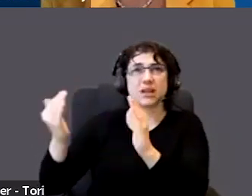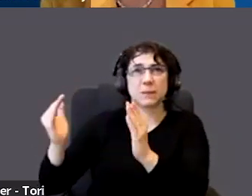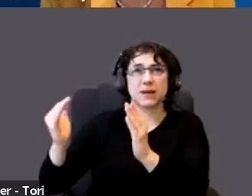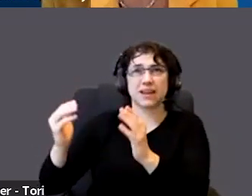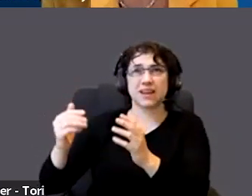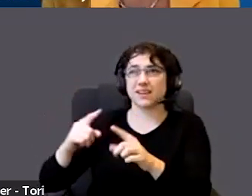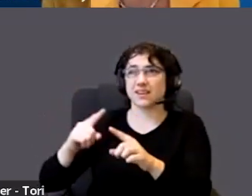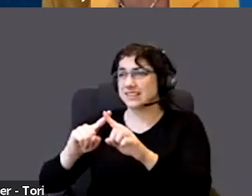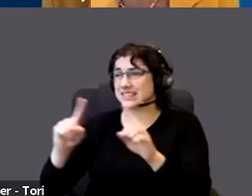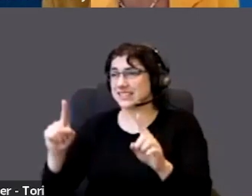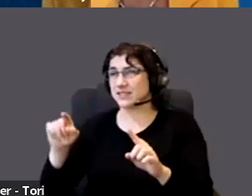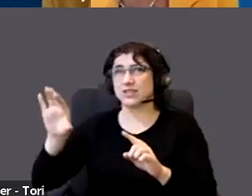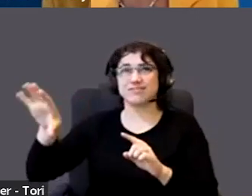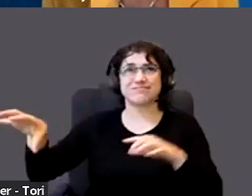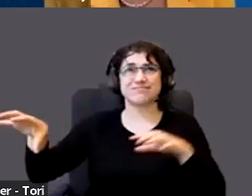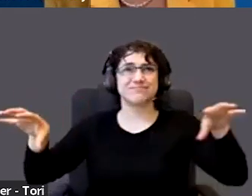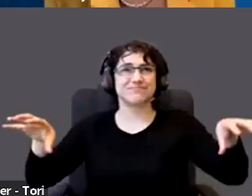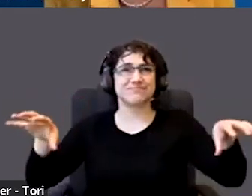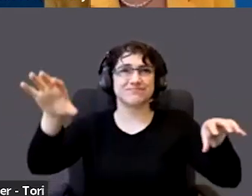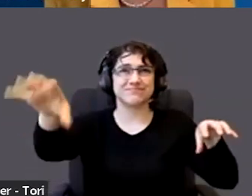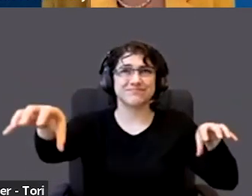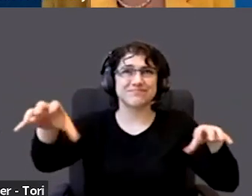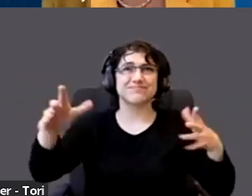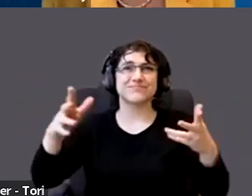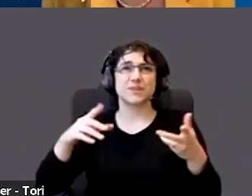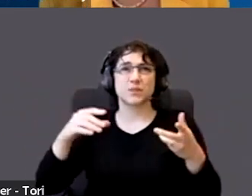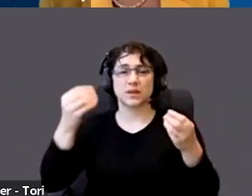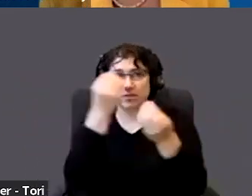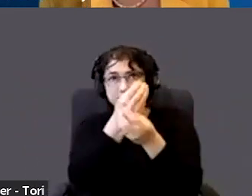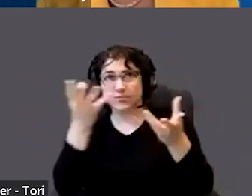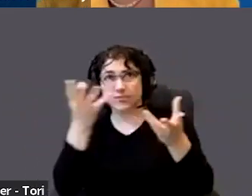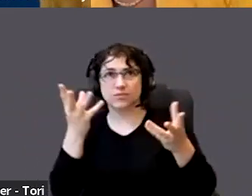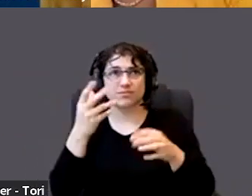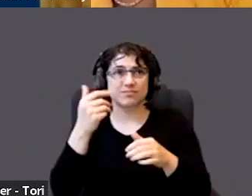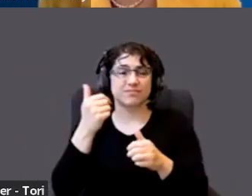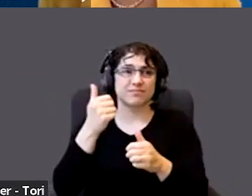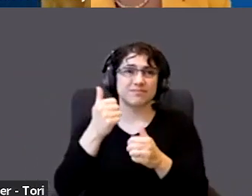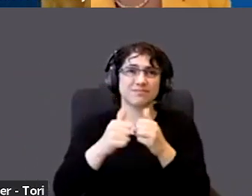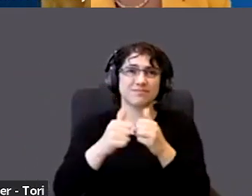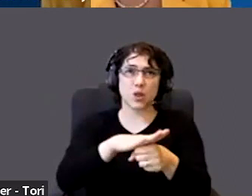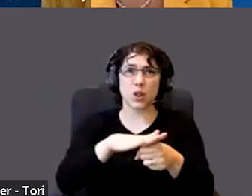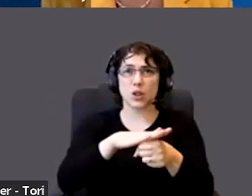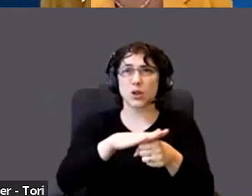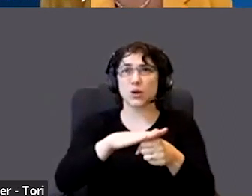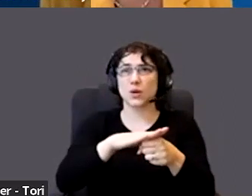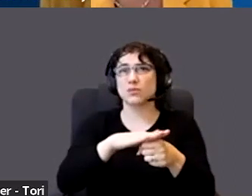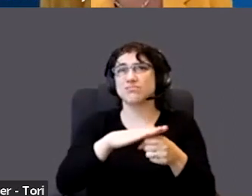to forecast to the local level. Because if doing it at a sort of national level is just not going